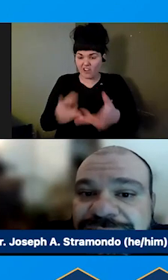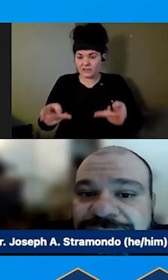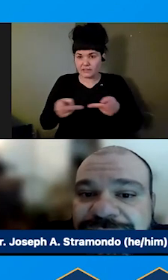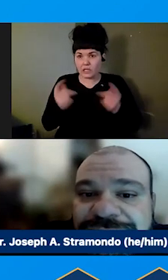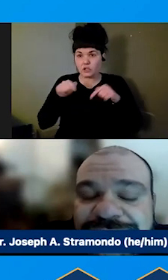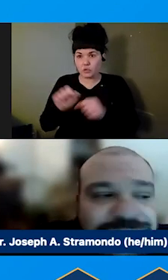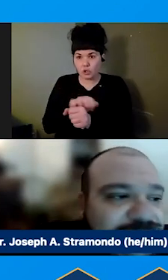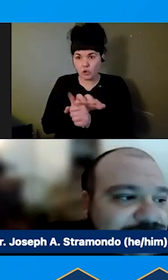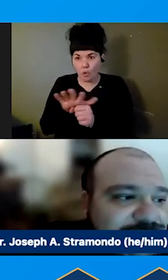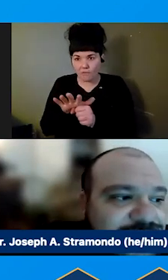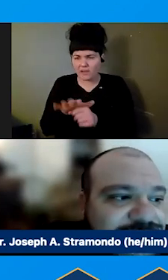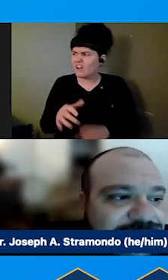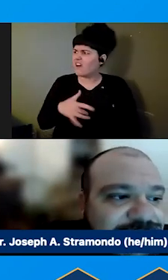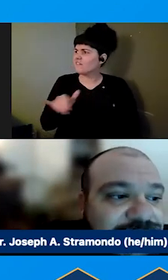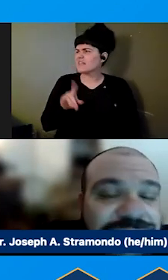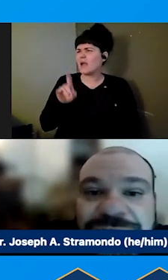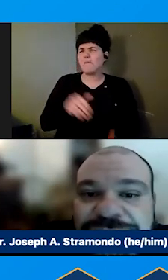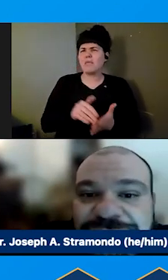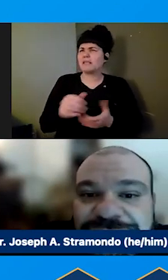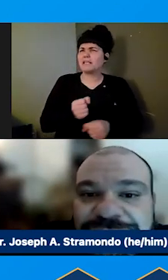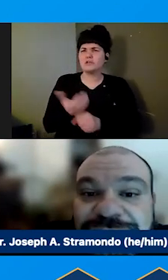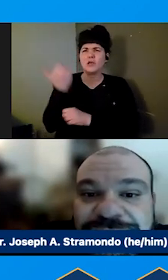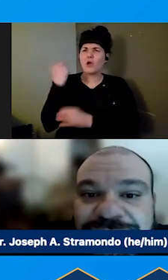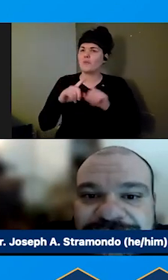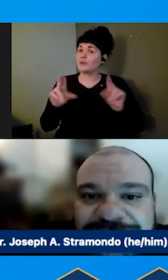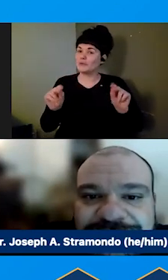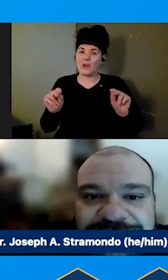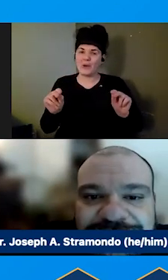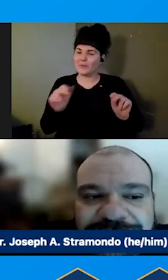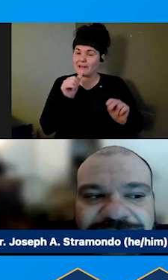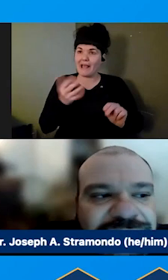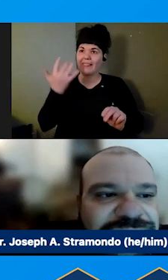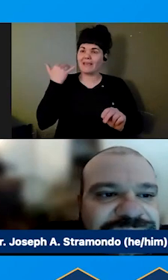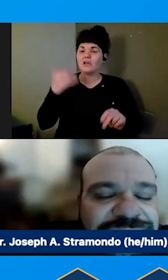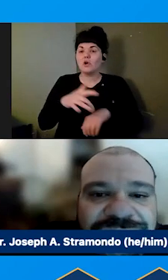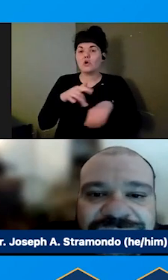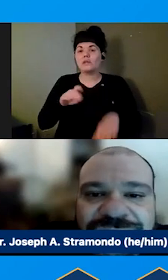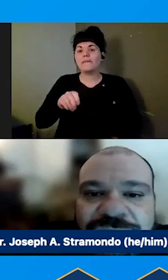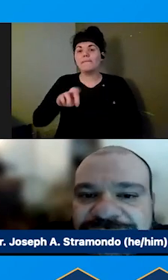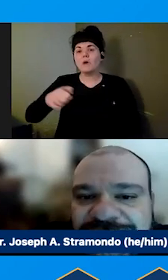but it was not that long ago. Right. Early March of 2020 when